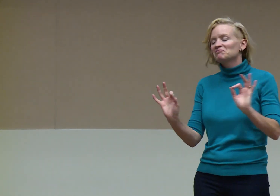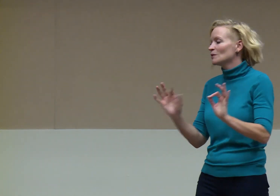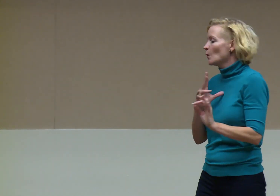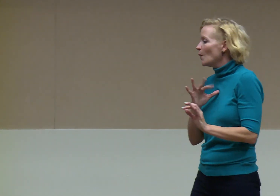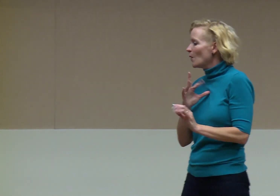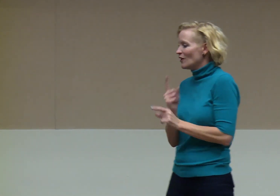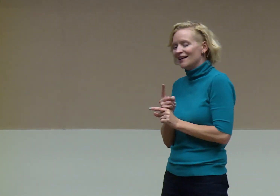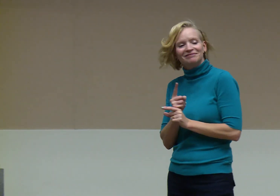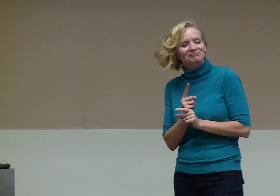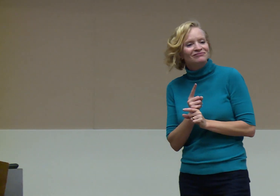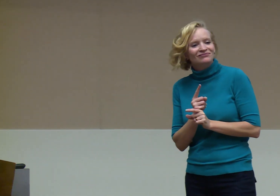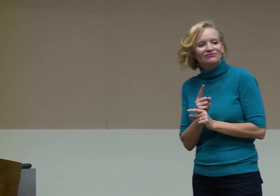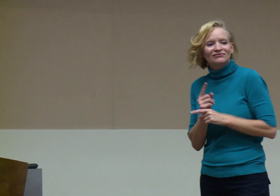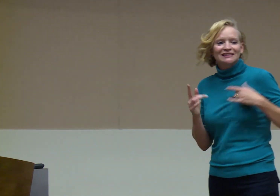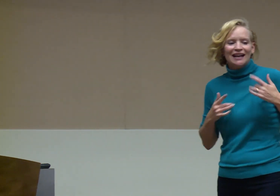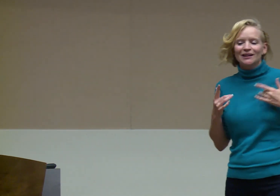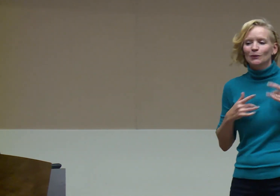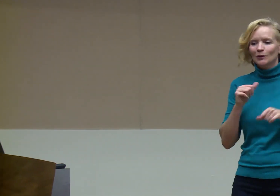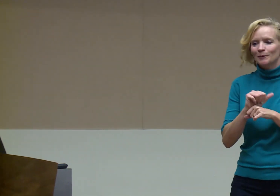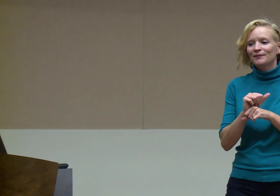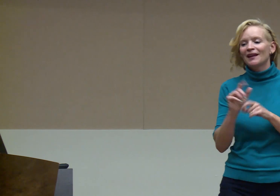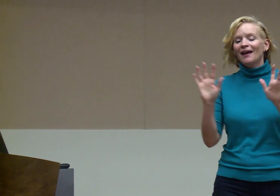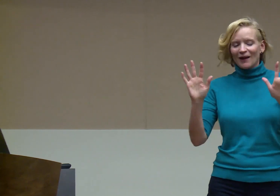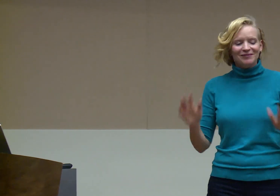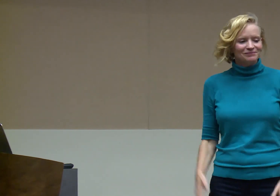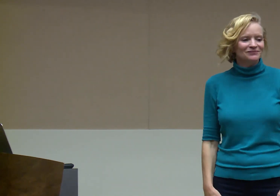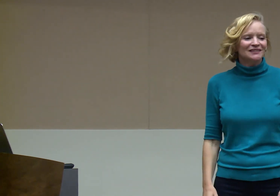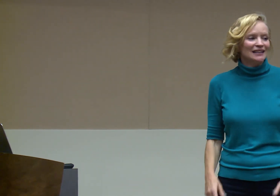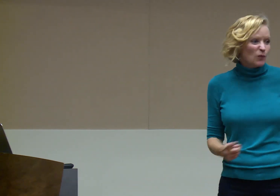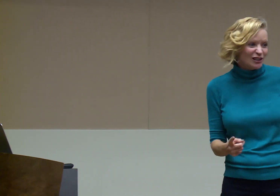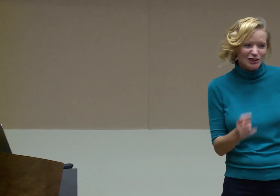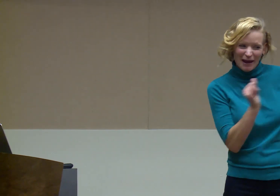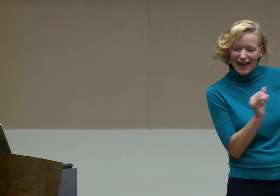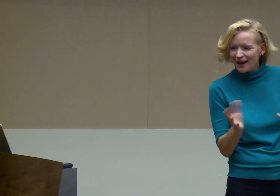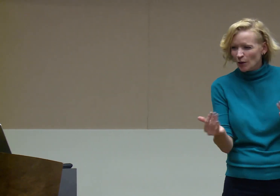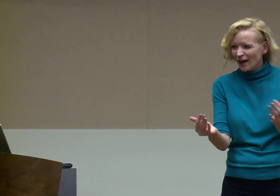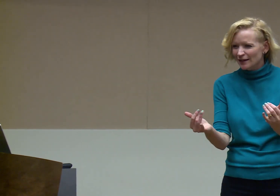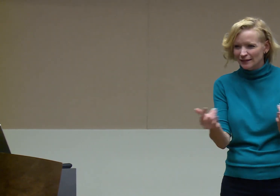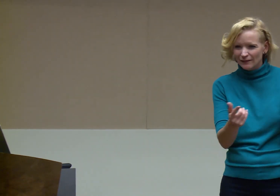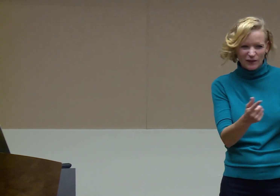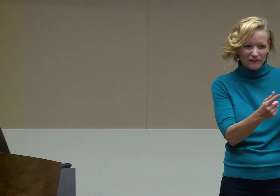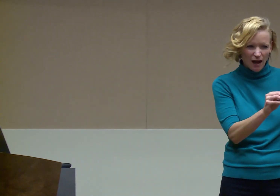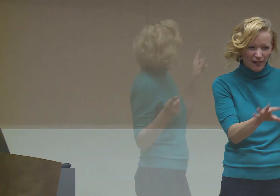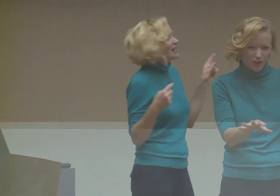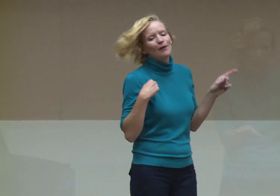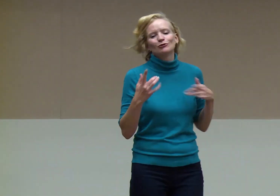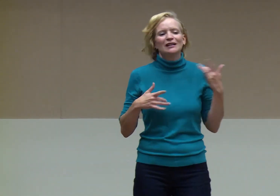Pretty interesting, no? It's really cool work for me. Any questions on this? You're more than welcome to.